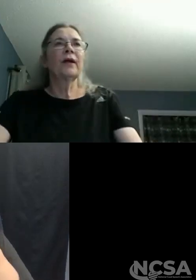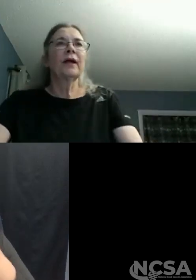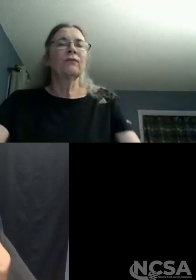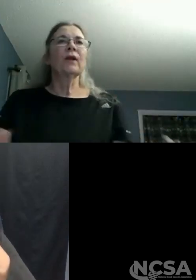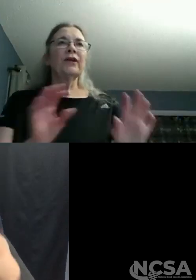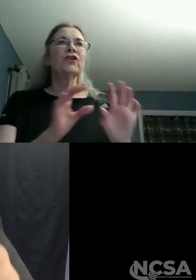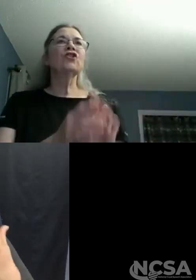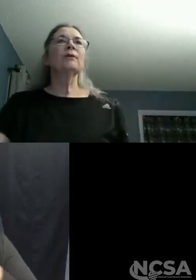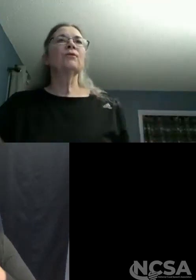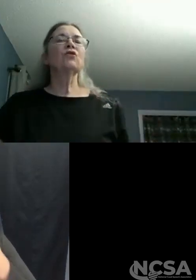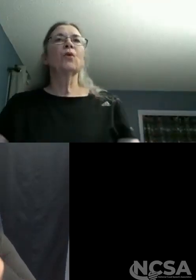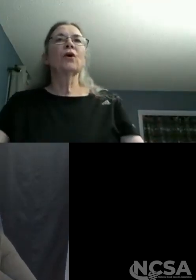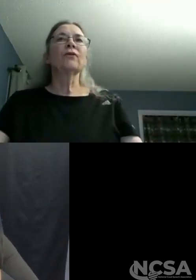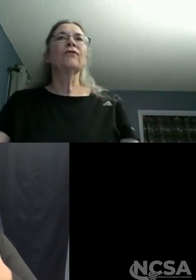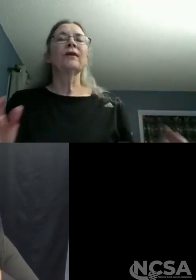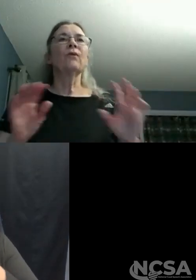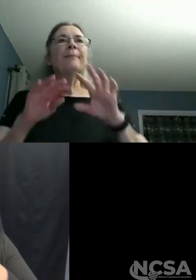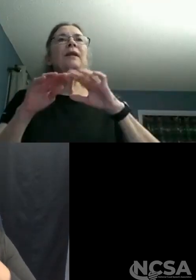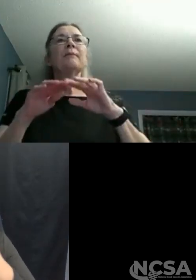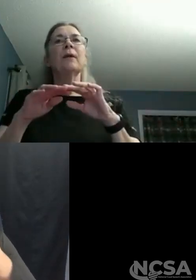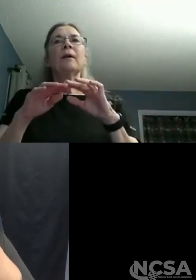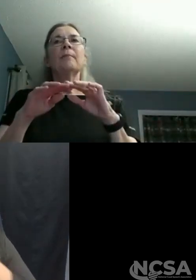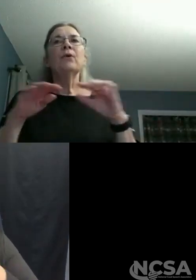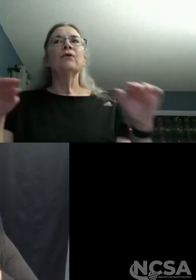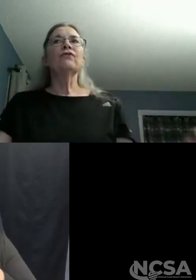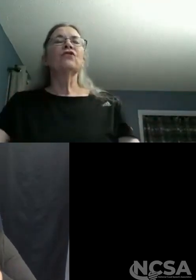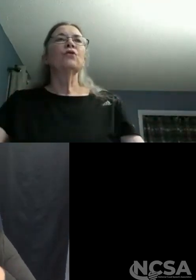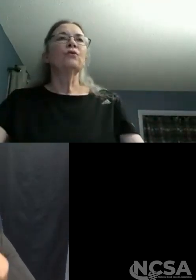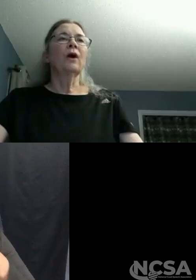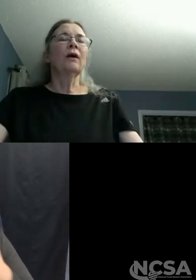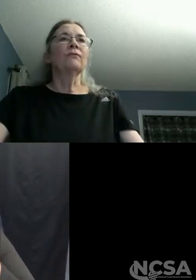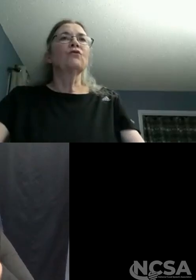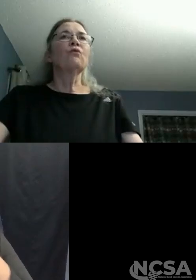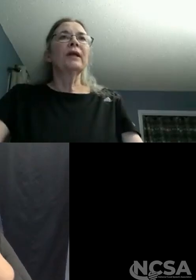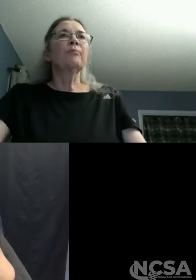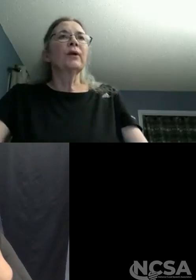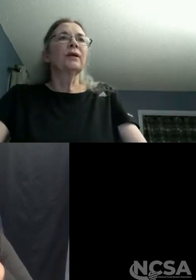and relationship to words that rapidly moves to all running print